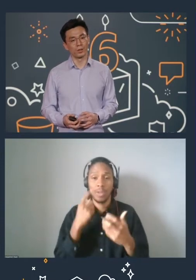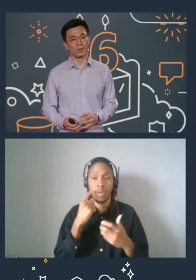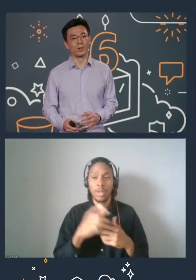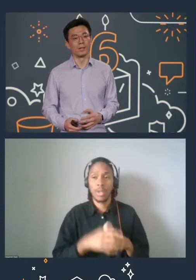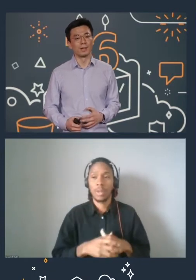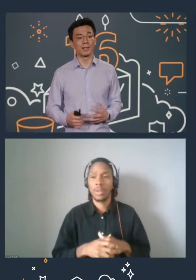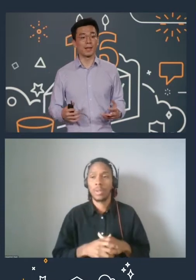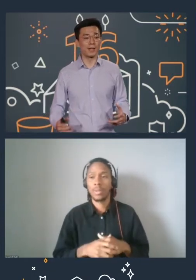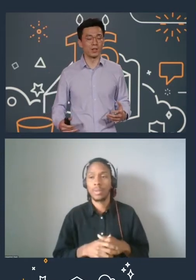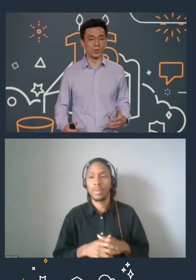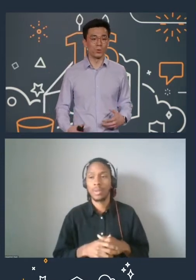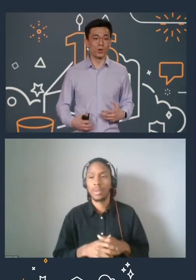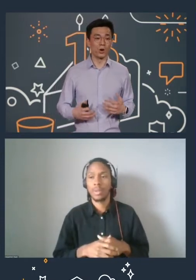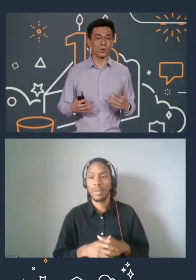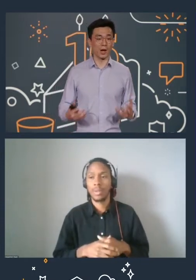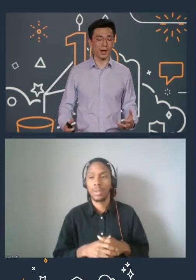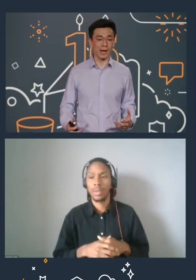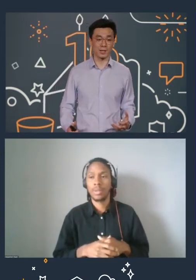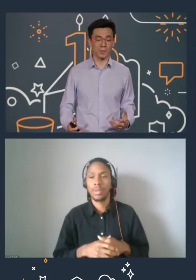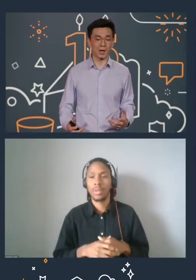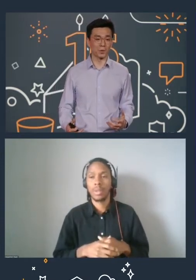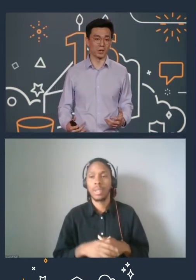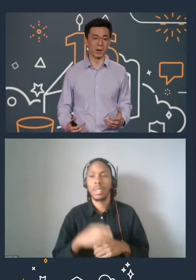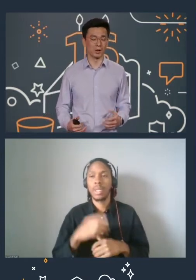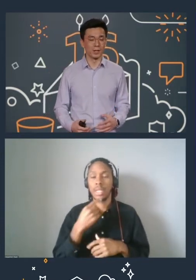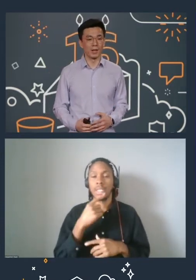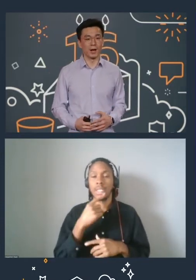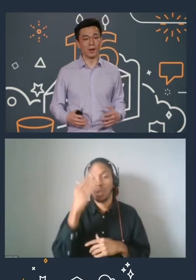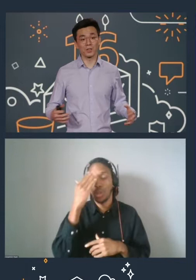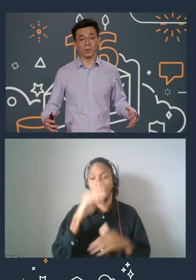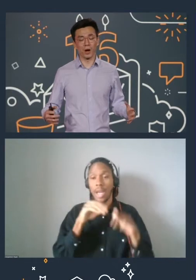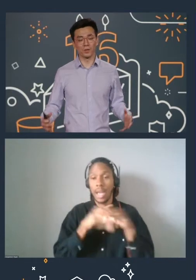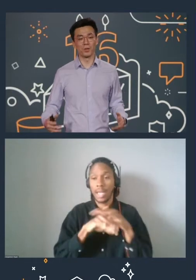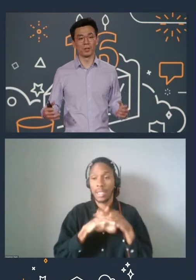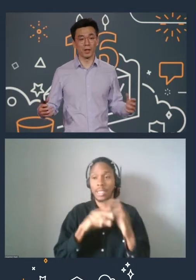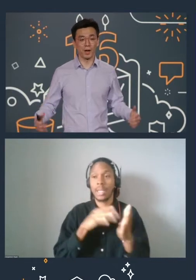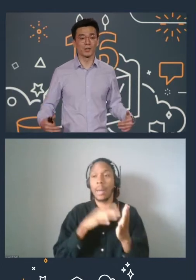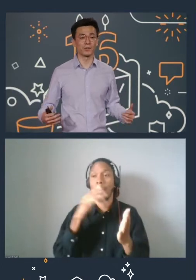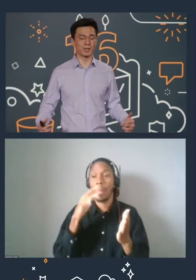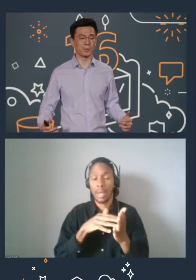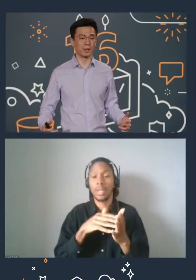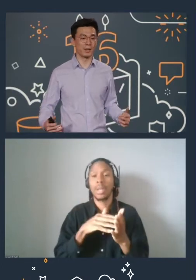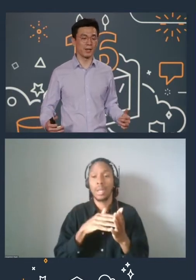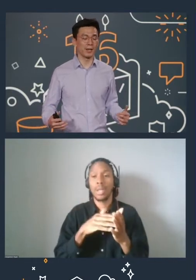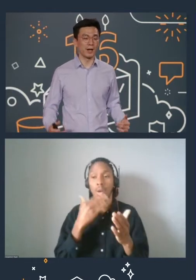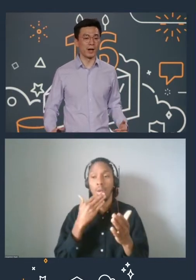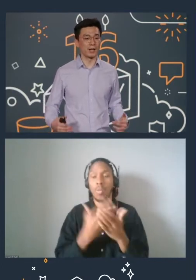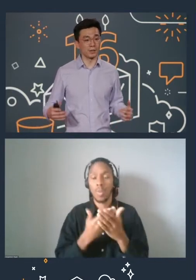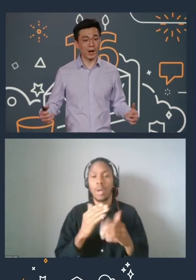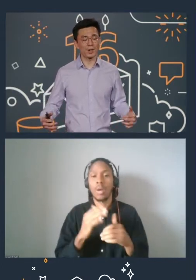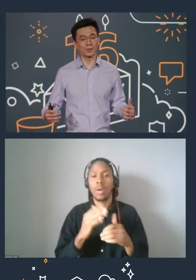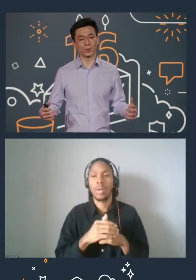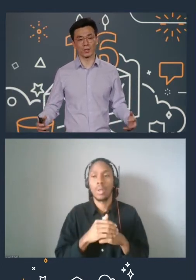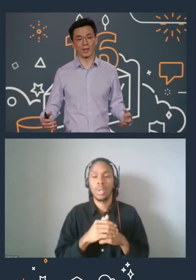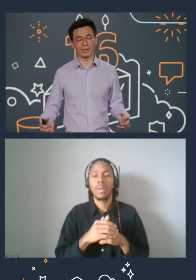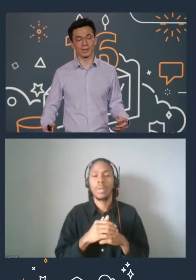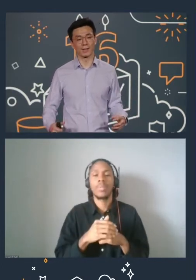So let's say, you know your access pattern really well. S3 offer you a ton of flexibility and a ton of storage classes